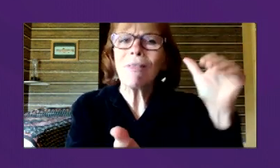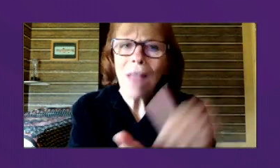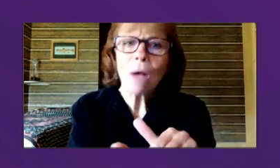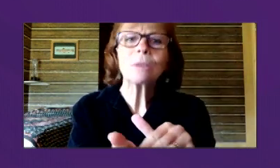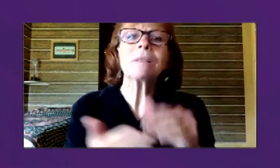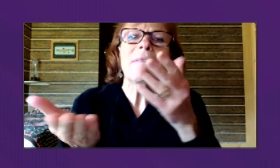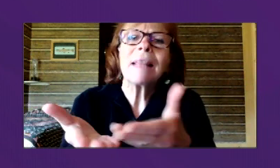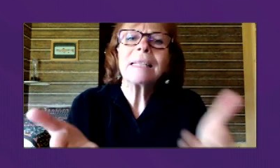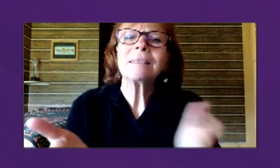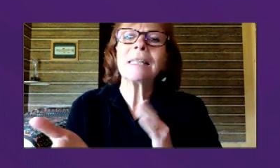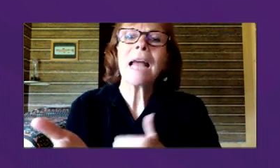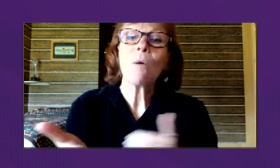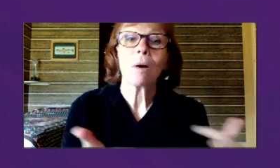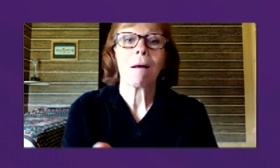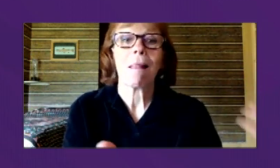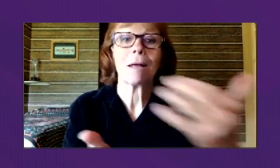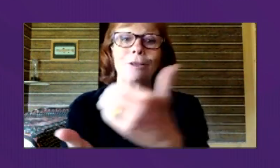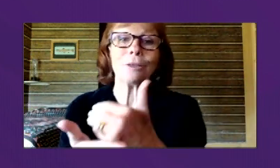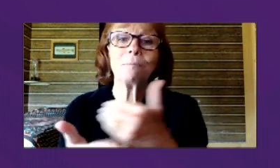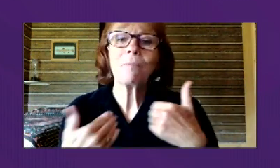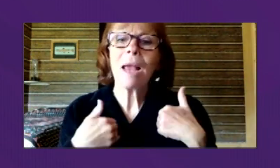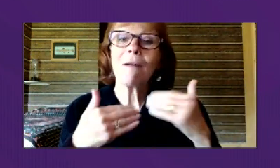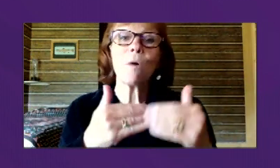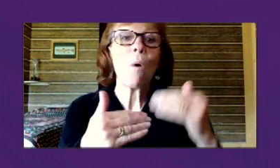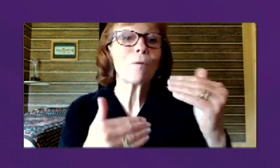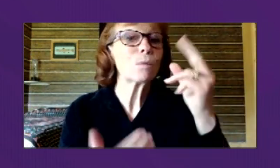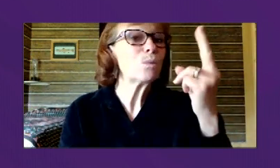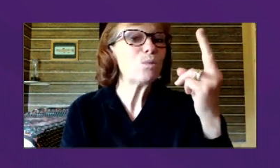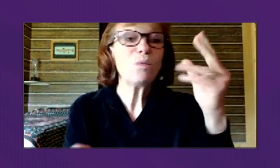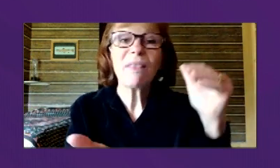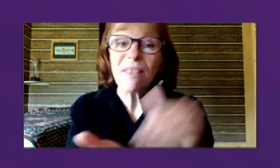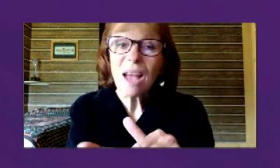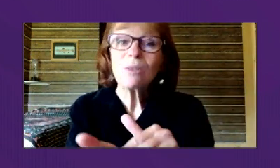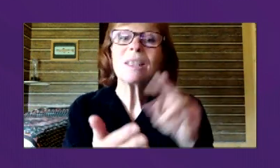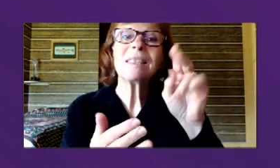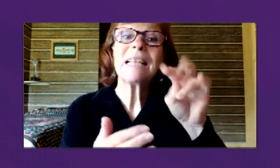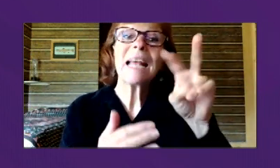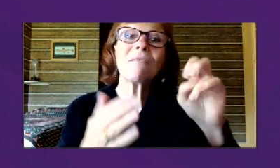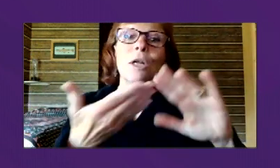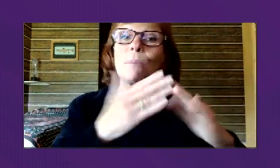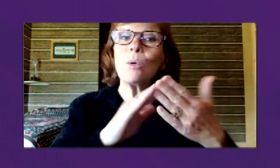collections represent over 2,000 different Native communities from North, Central, South America,